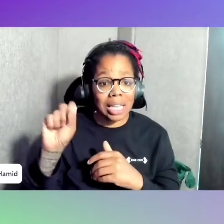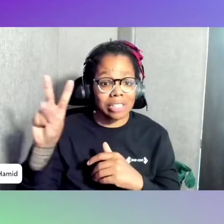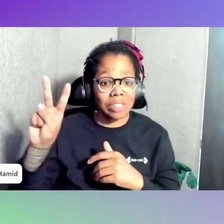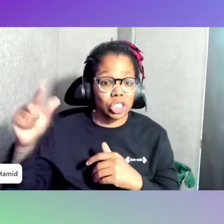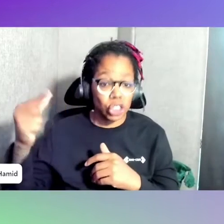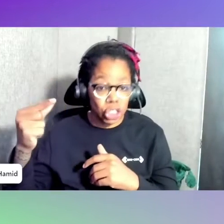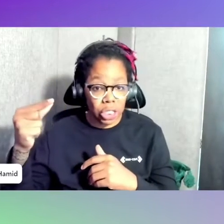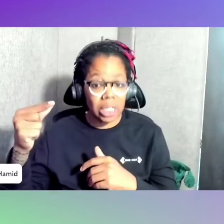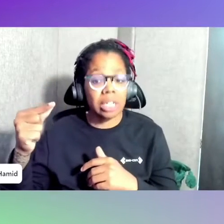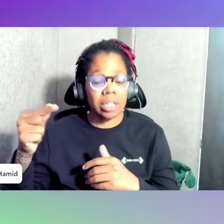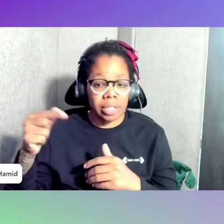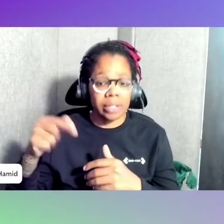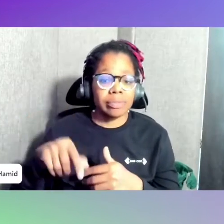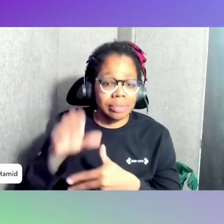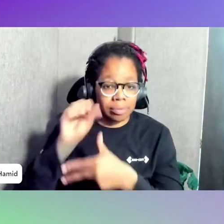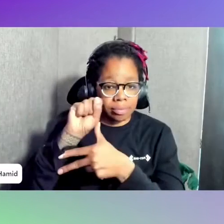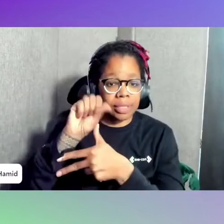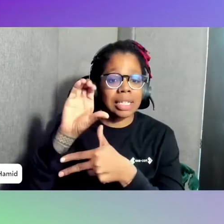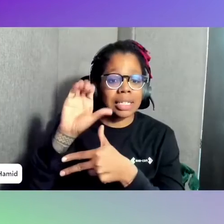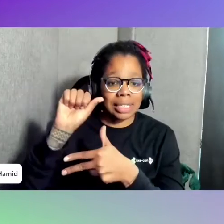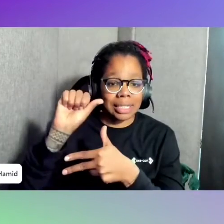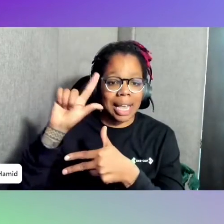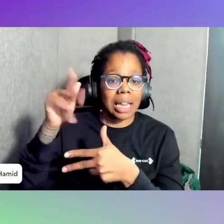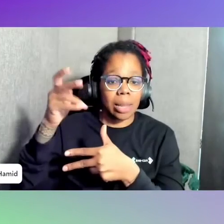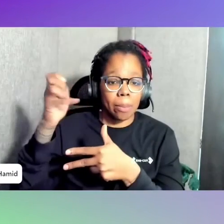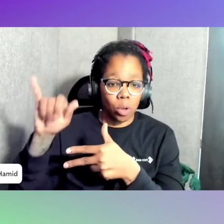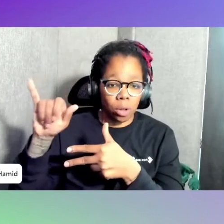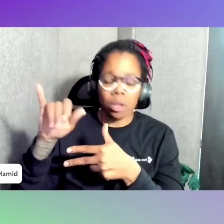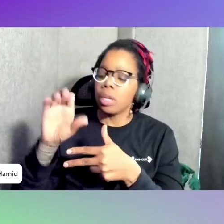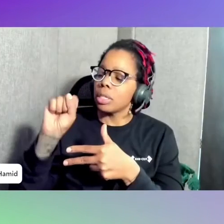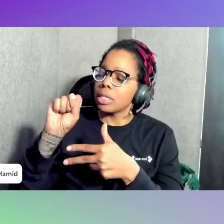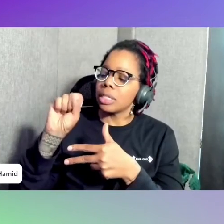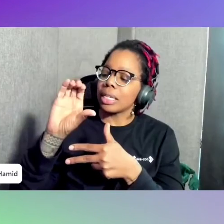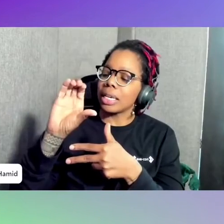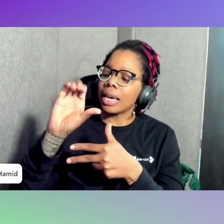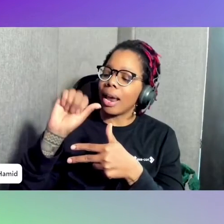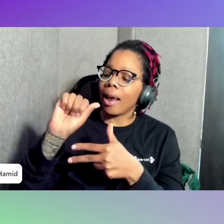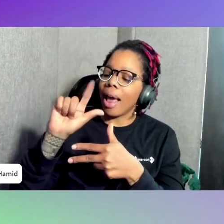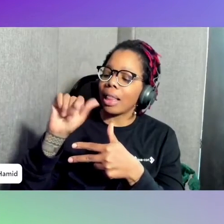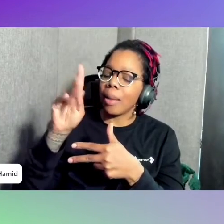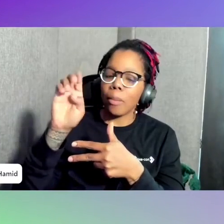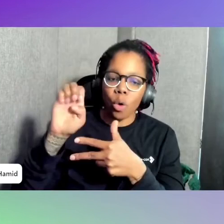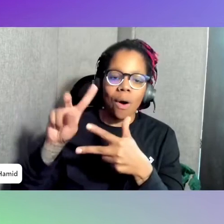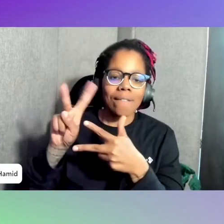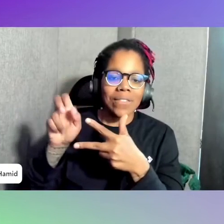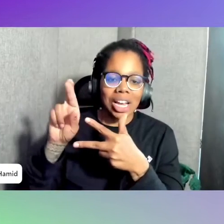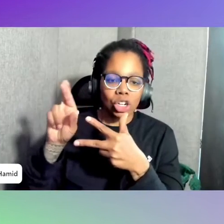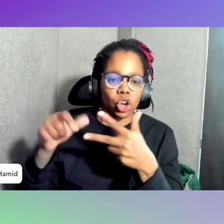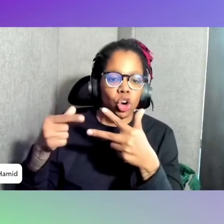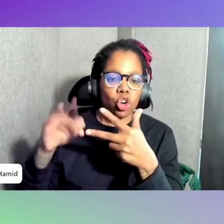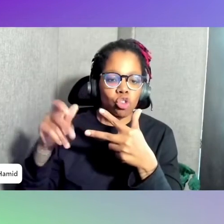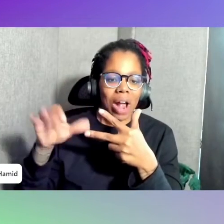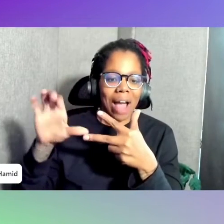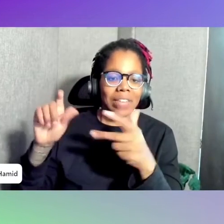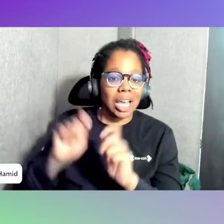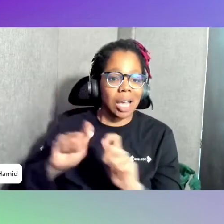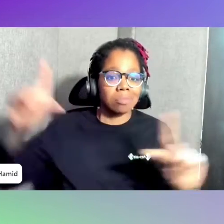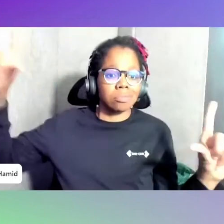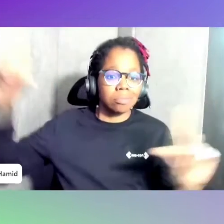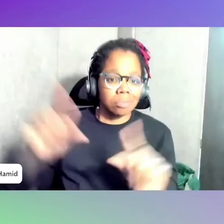to SVG, and I took it and ran with it. Though essentially for those of you who don't know, as SVG is a vector